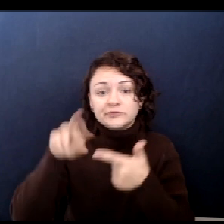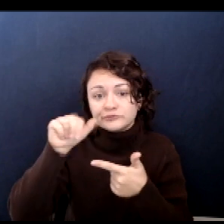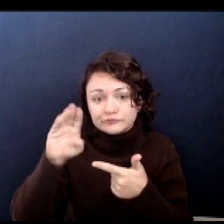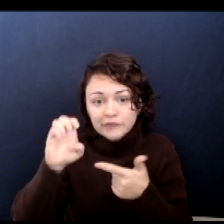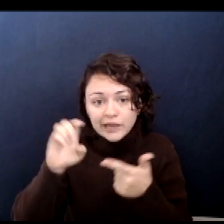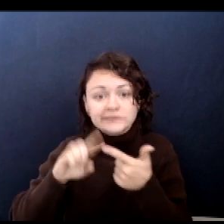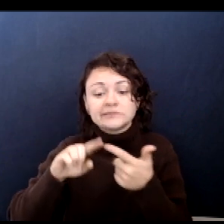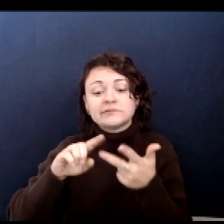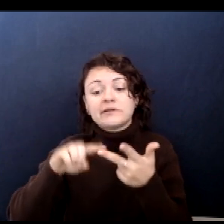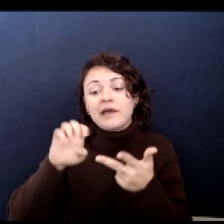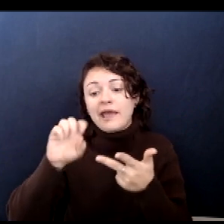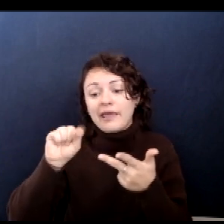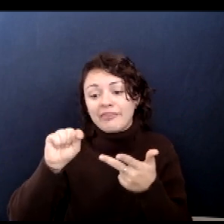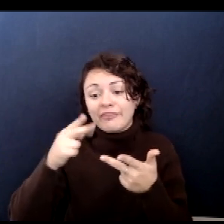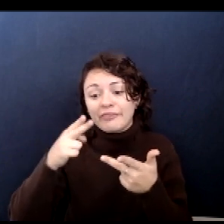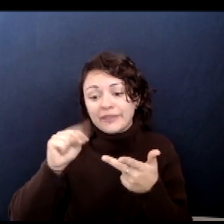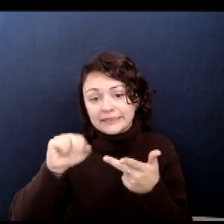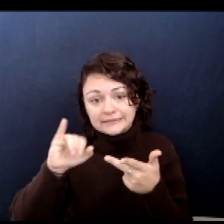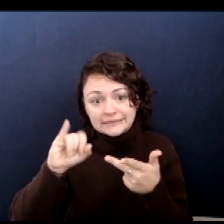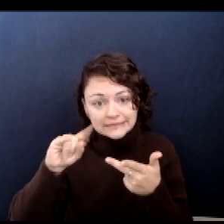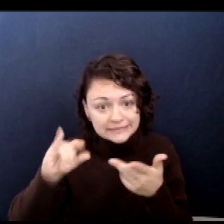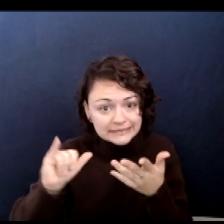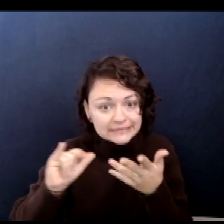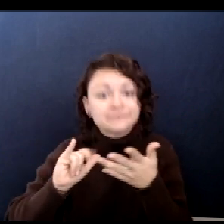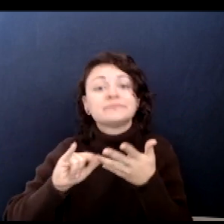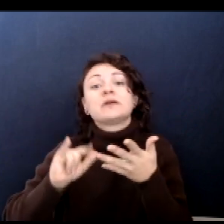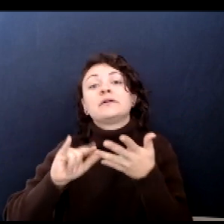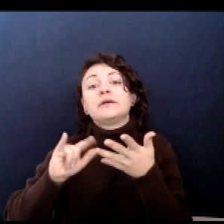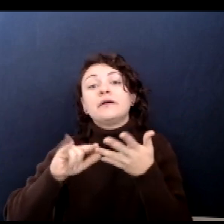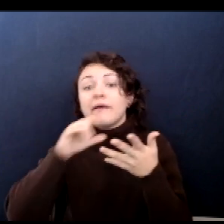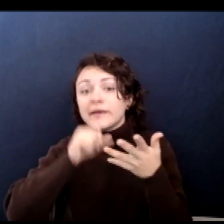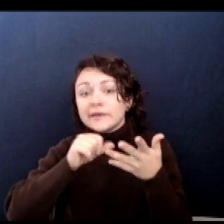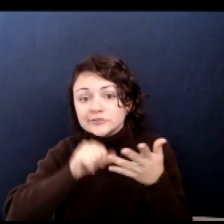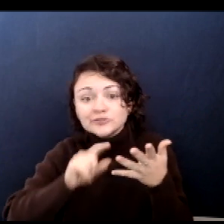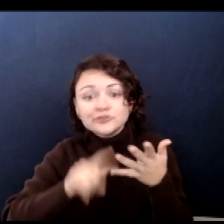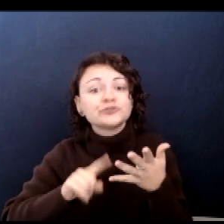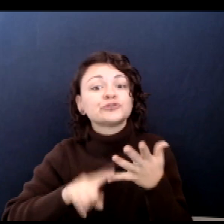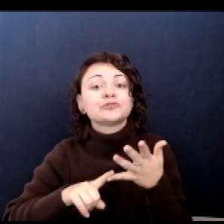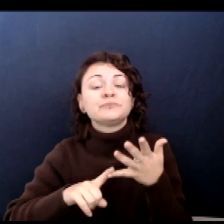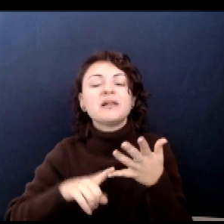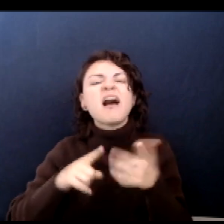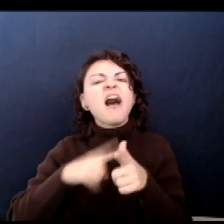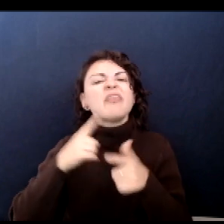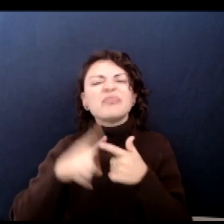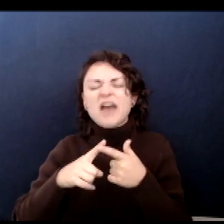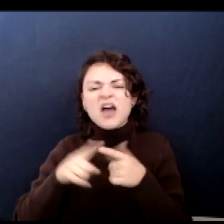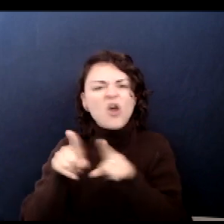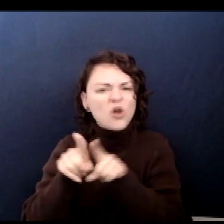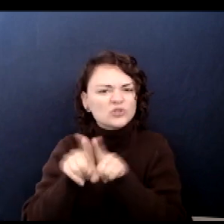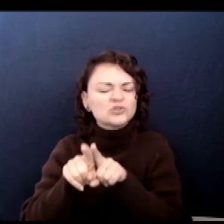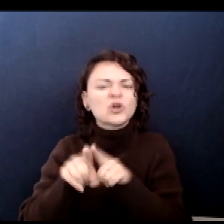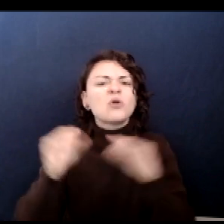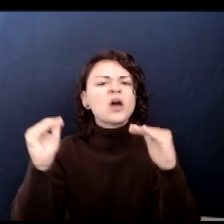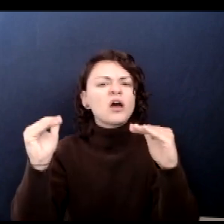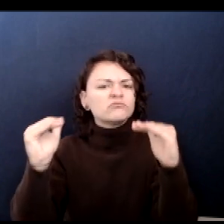because that's a huge intervening factor, then we dove in one level at a time.